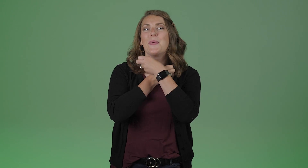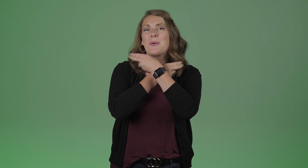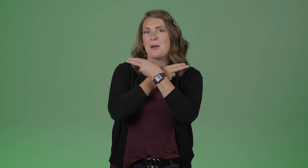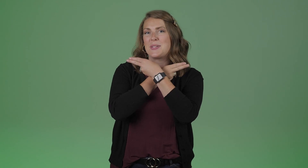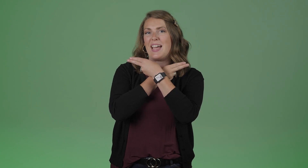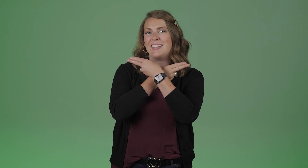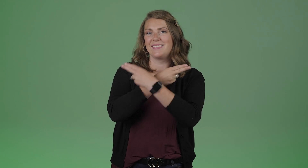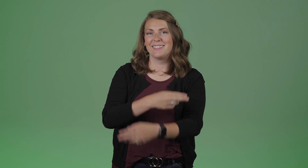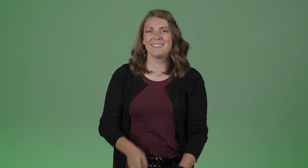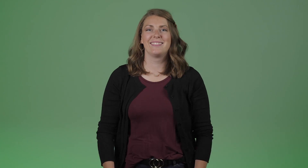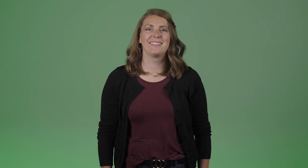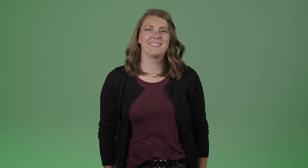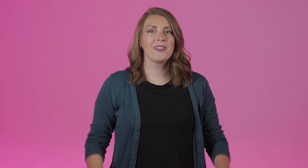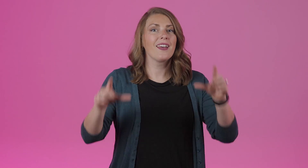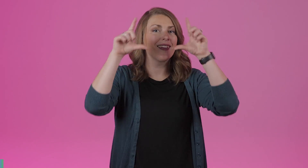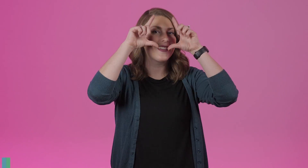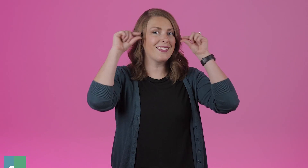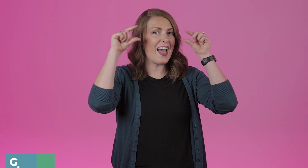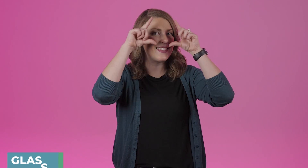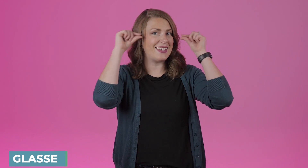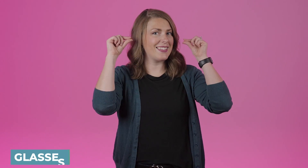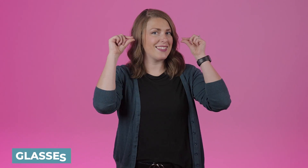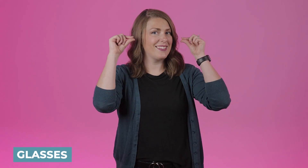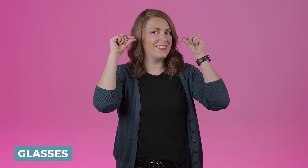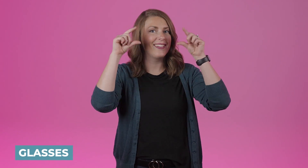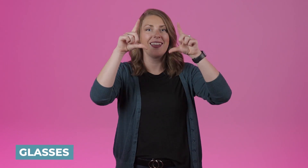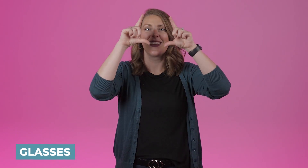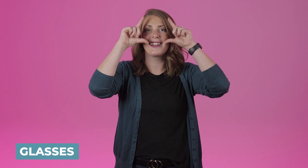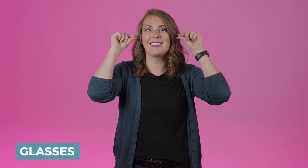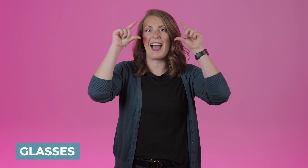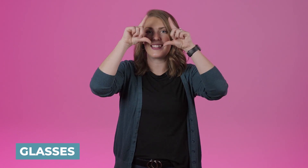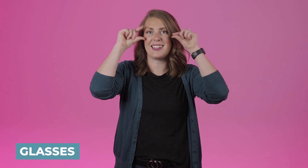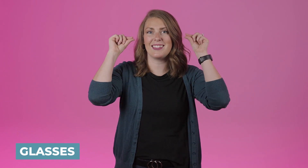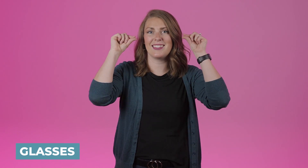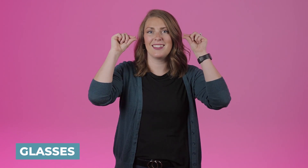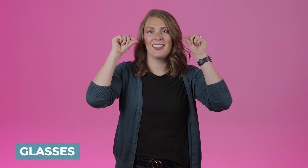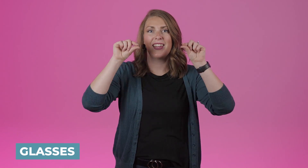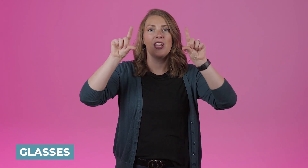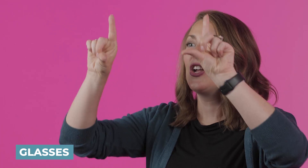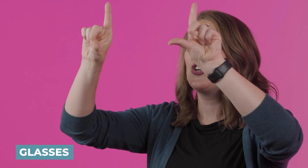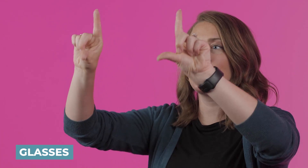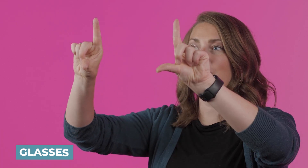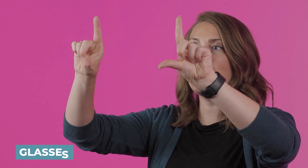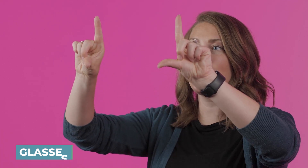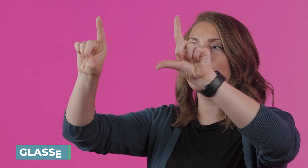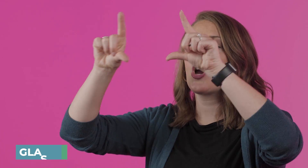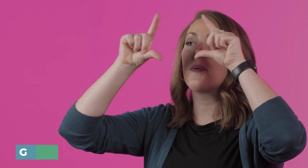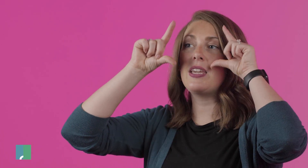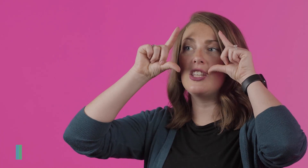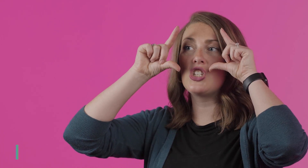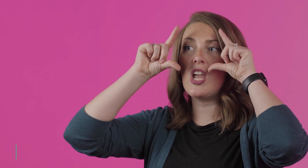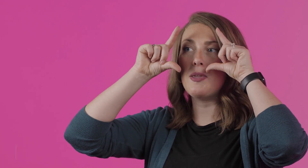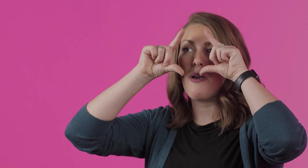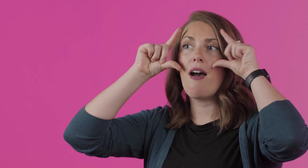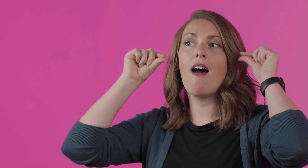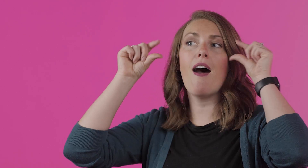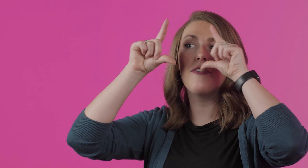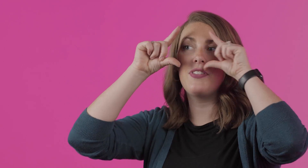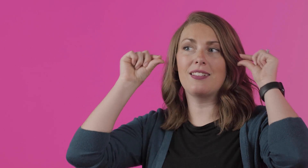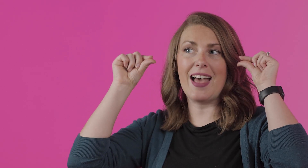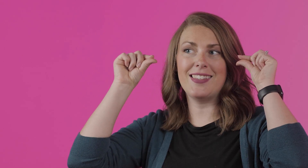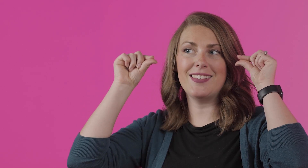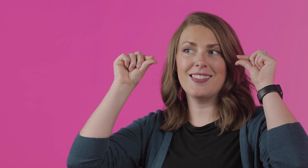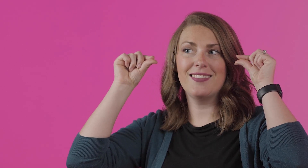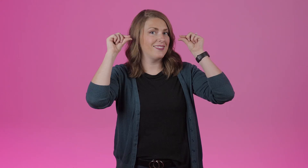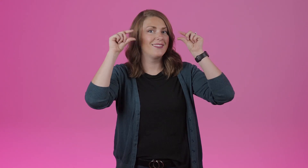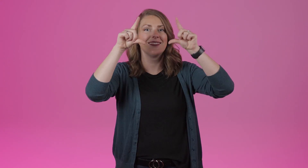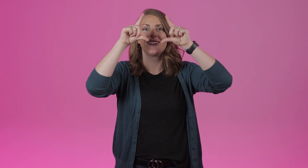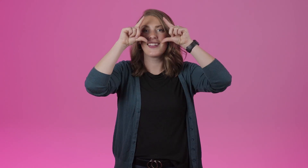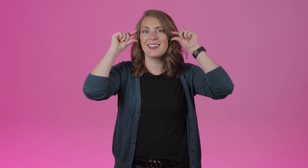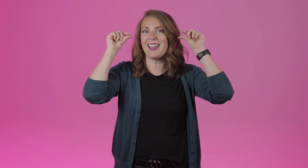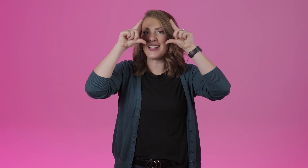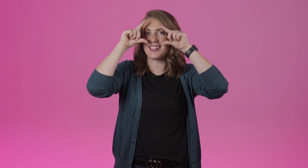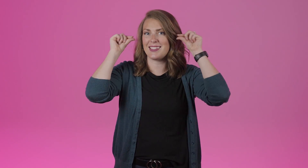or bow tie.' 'Glasses, glasses,' your fingers are making the shape of the glasses 'glasses,'